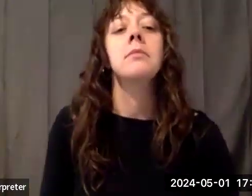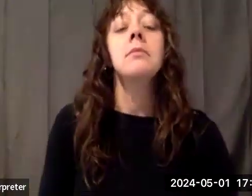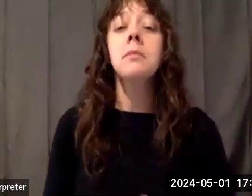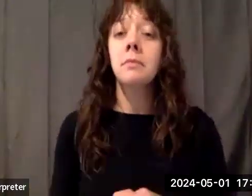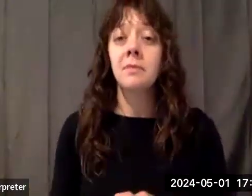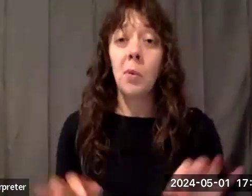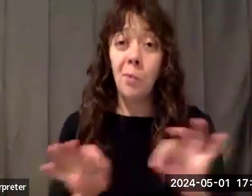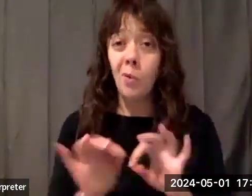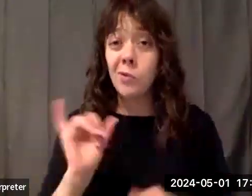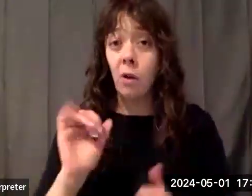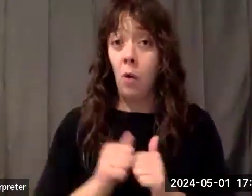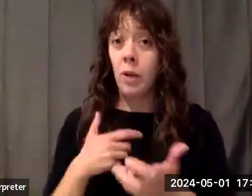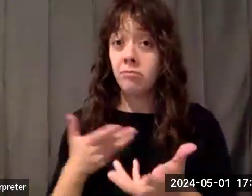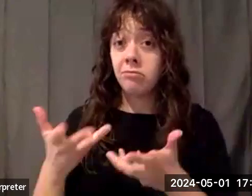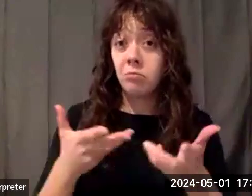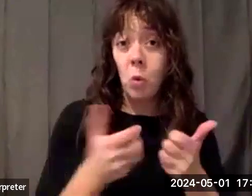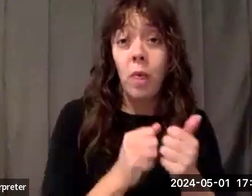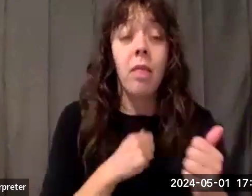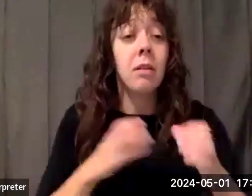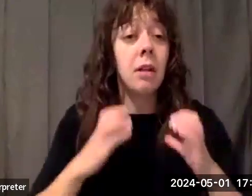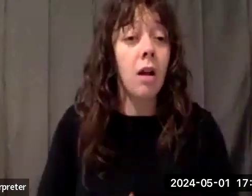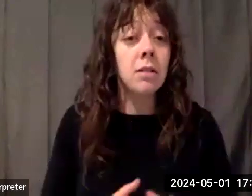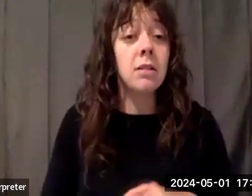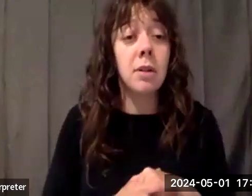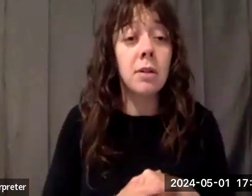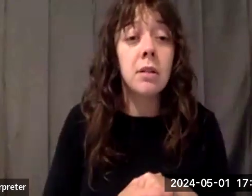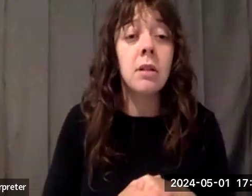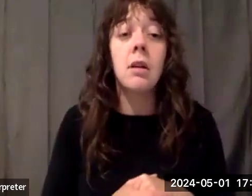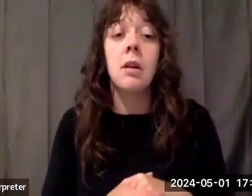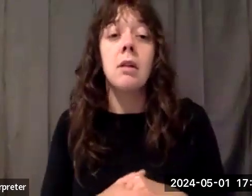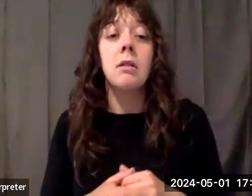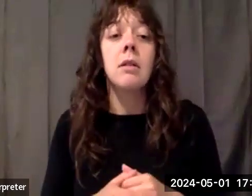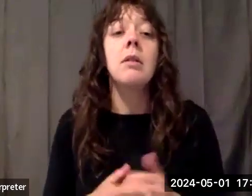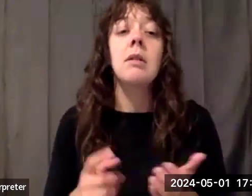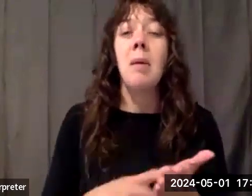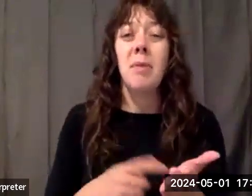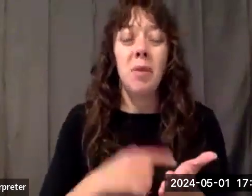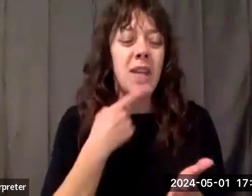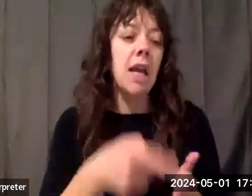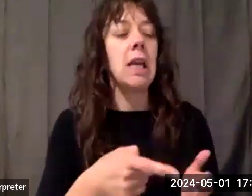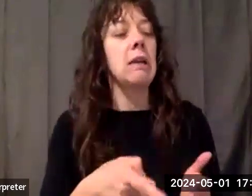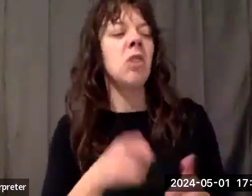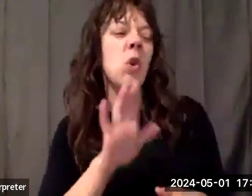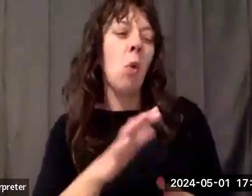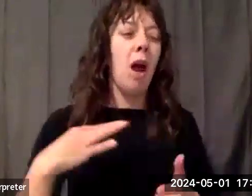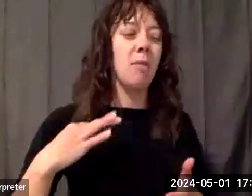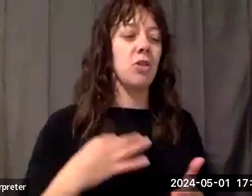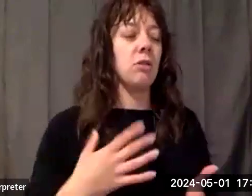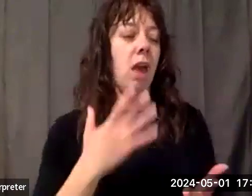Instead of saying to folks that are deficient are they're incomplete, what about it's pending? And what do we need to do to work more collaboratively